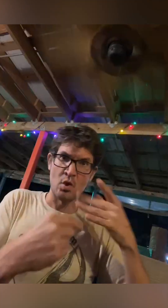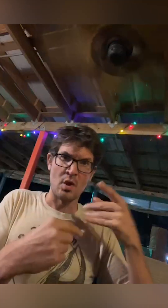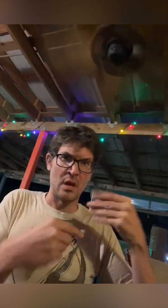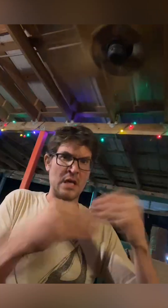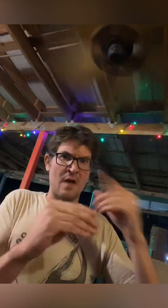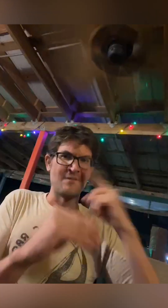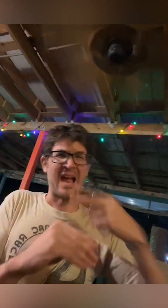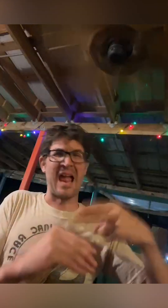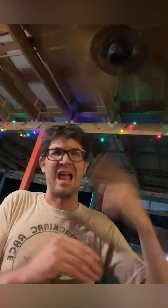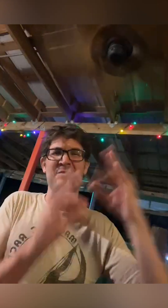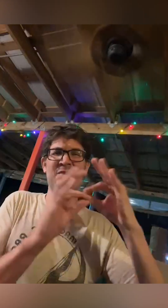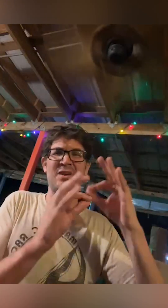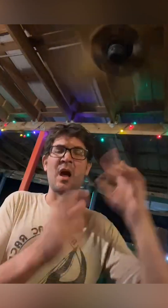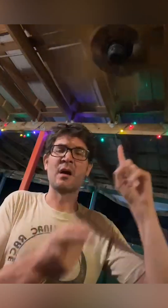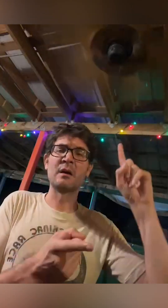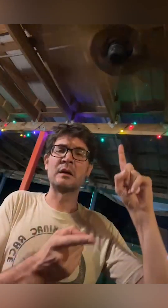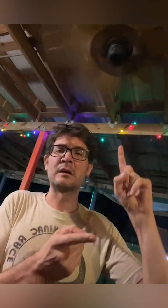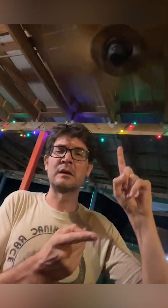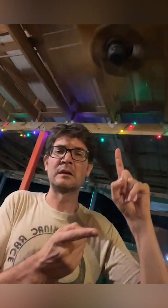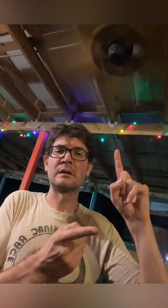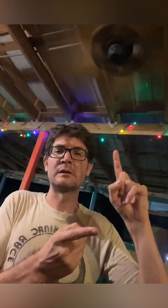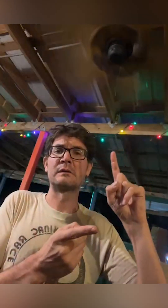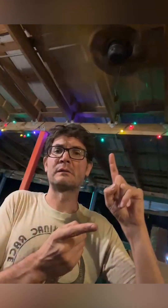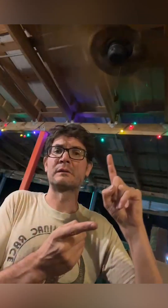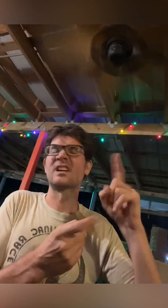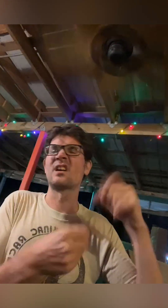He started with a high asking price, but ended up having to lower it.